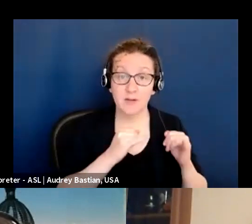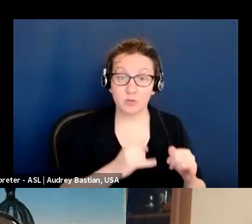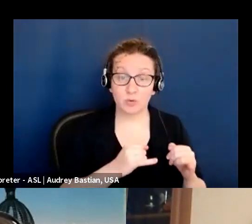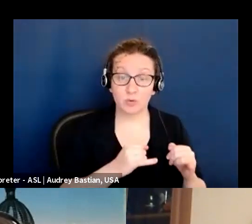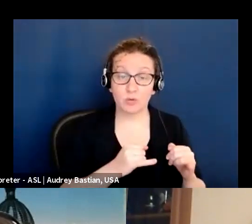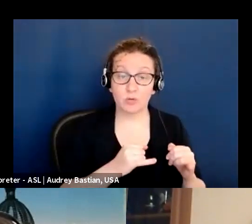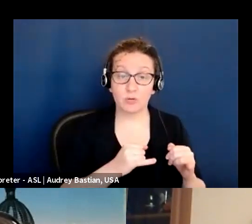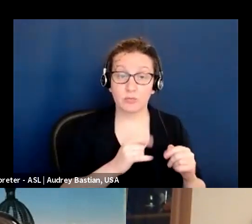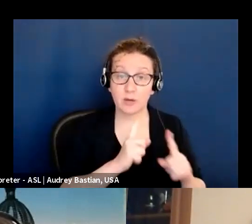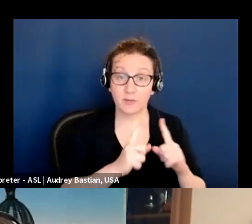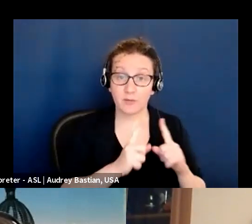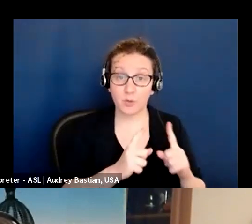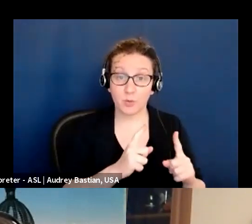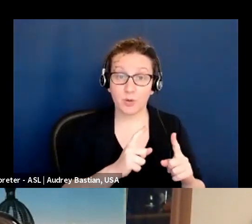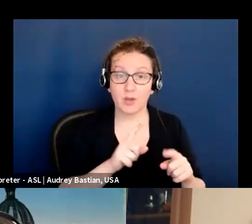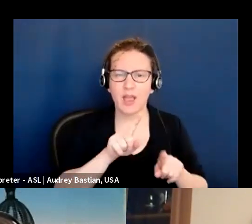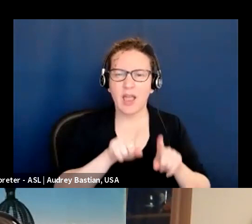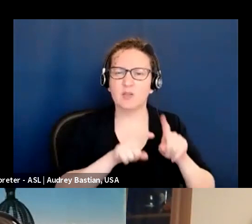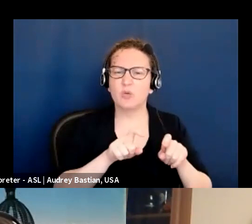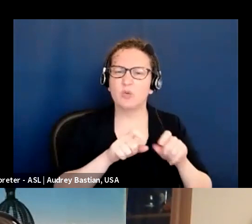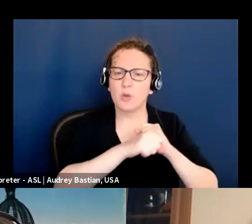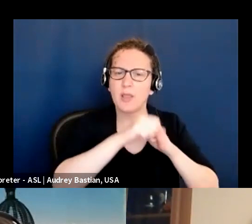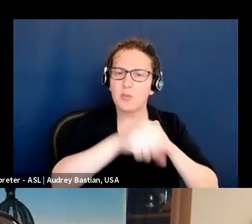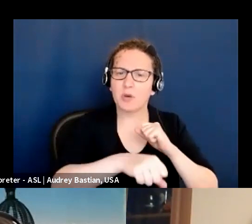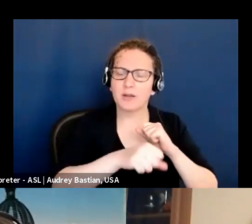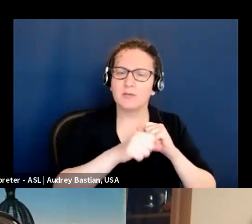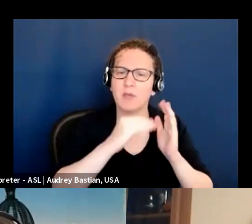interview where they would ask you to elaborate on your application. They would ask you more